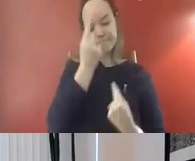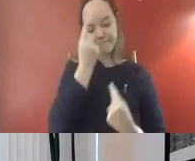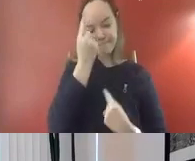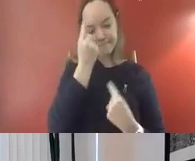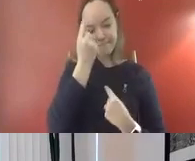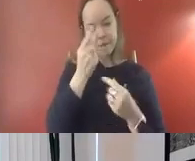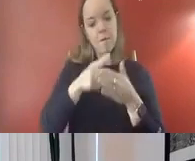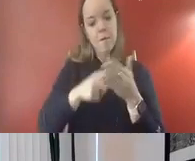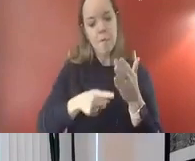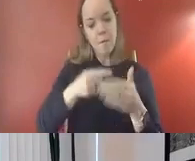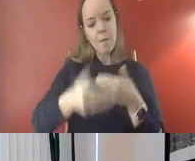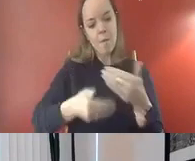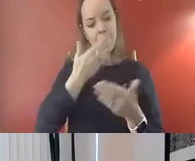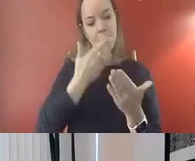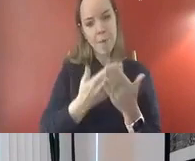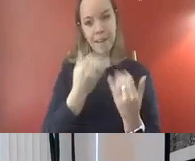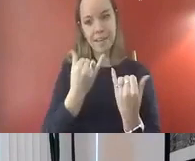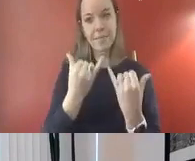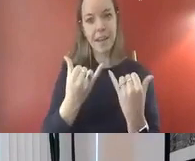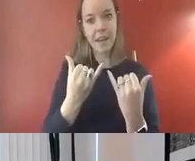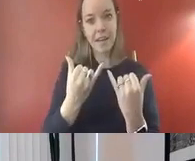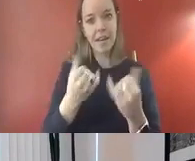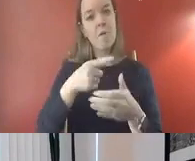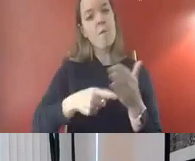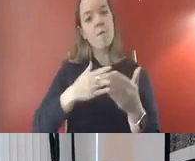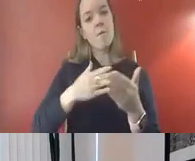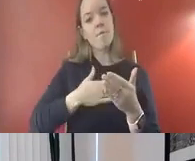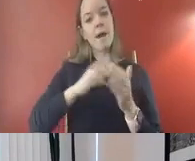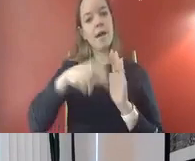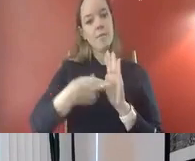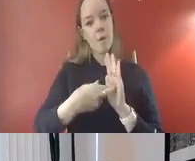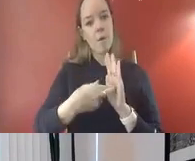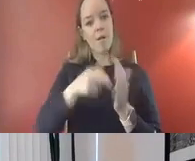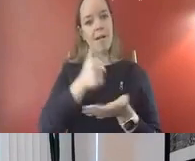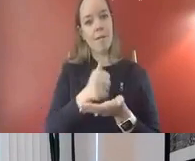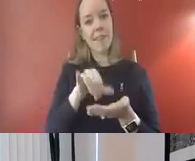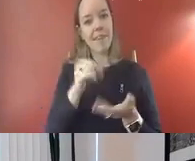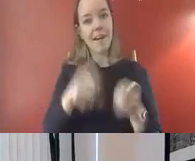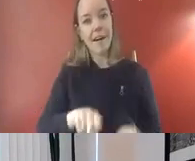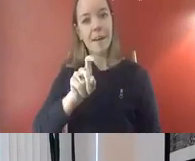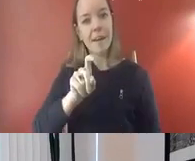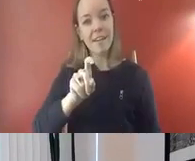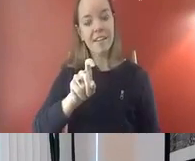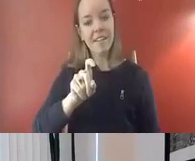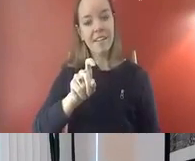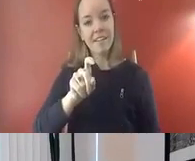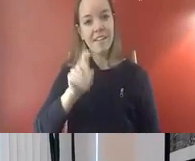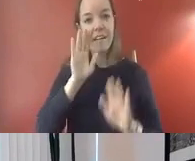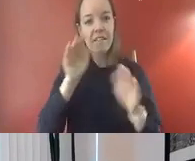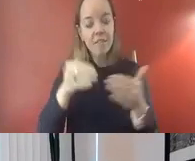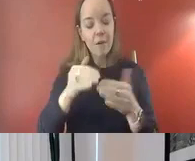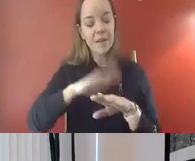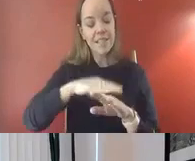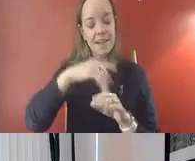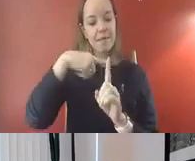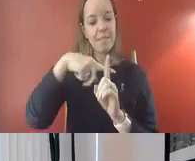Right,so the act of focusing on the what was my role in making that happen?" positive and bringing that into your Right,so the act of focusing on the attention can have a really positive positive and bringing that into your